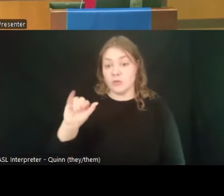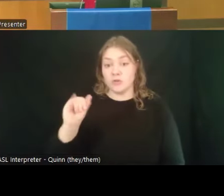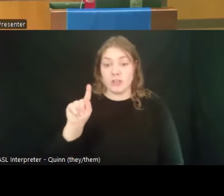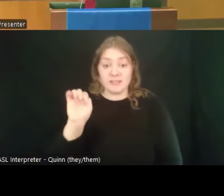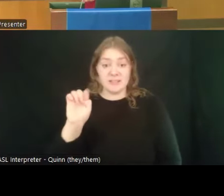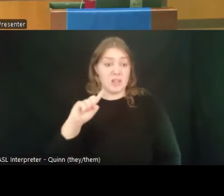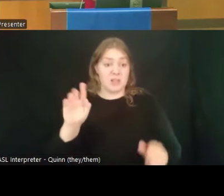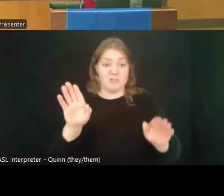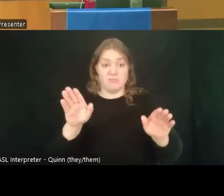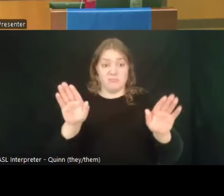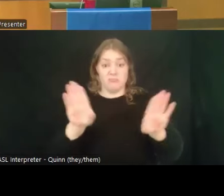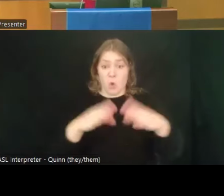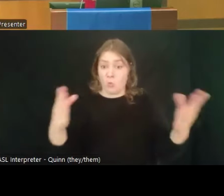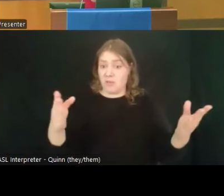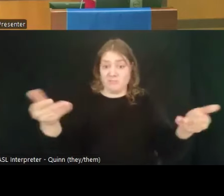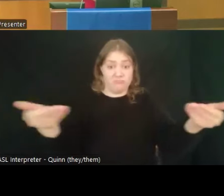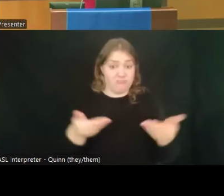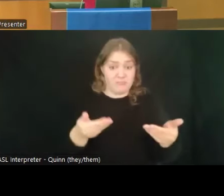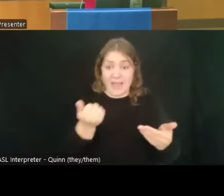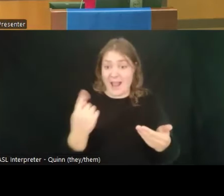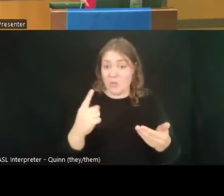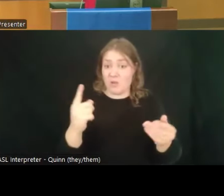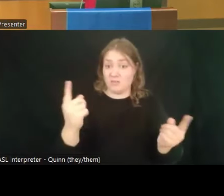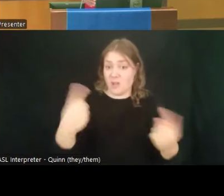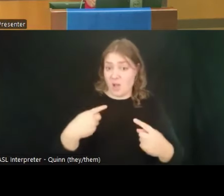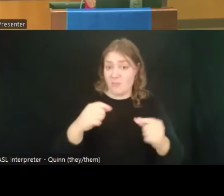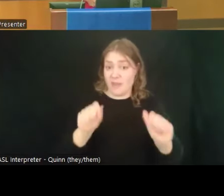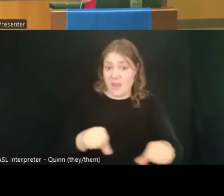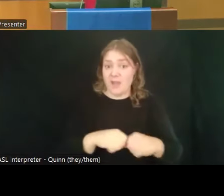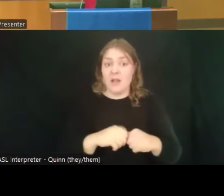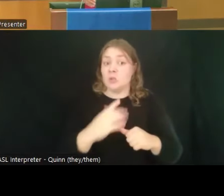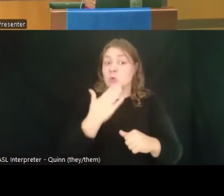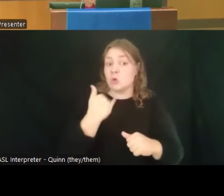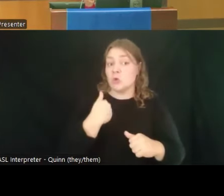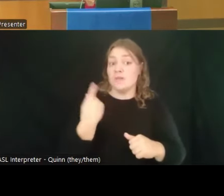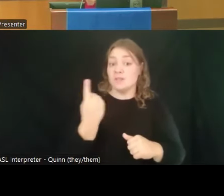both clinics and like I said it's always good to have someone to come in and give us some support